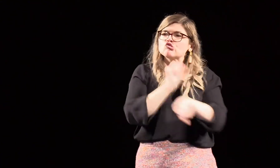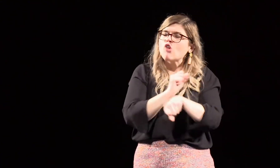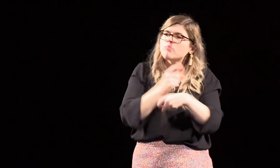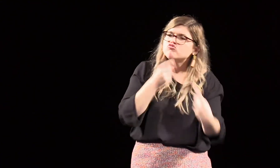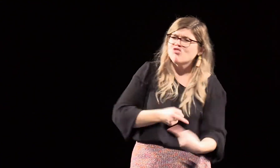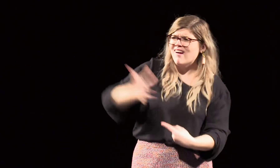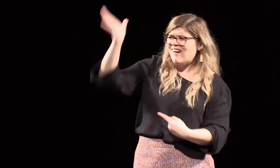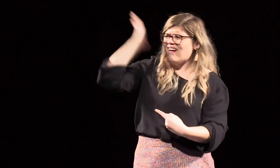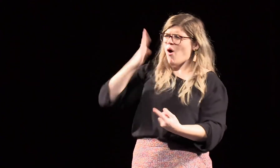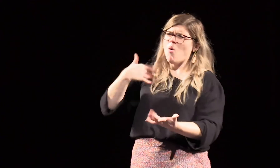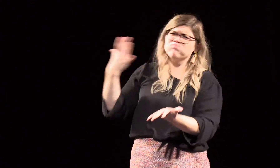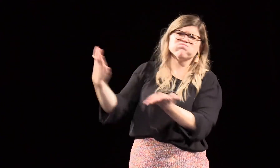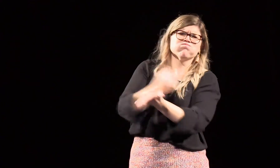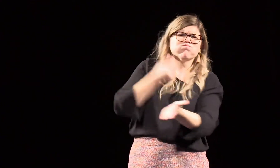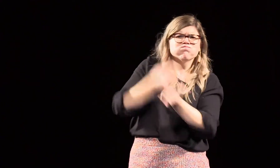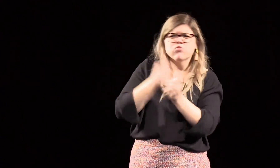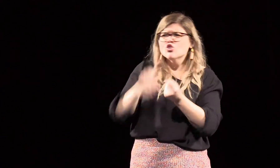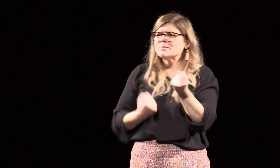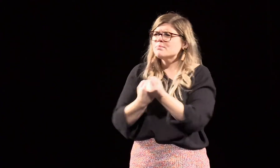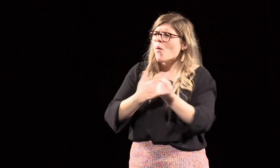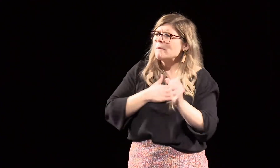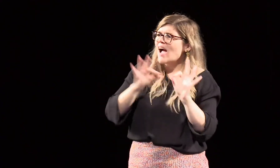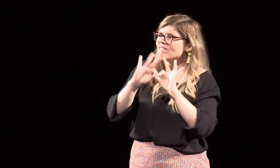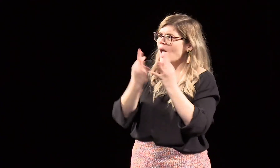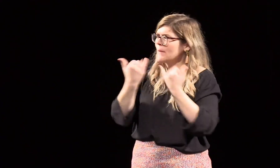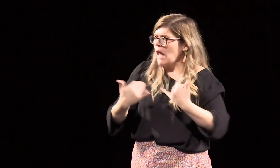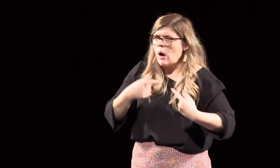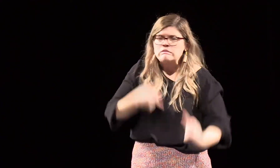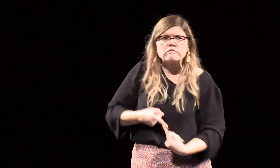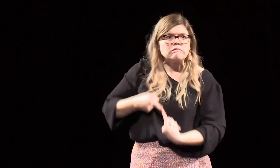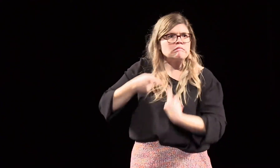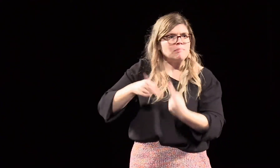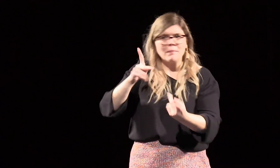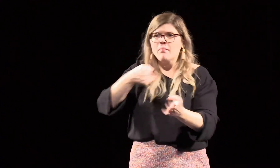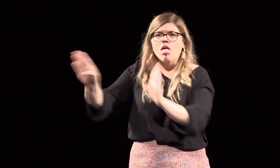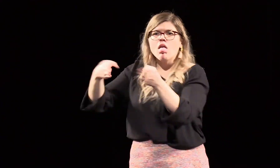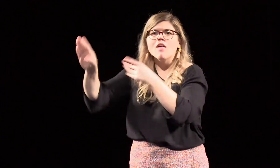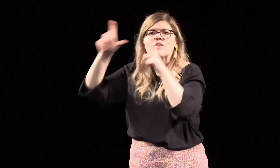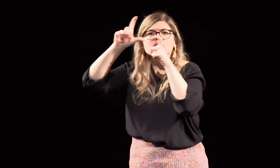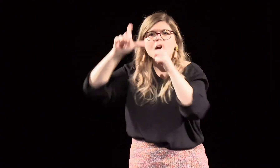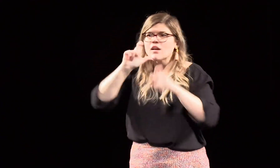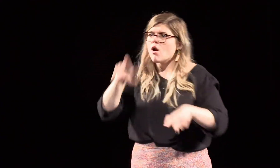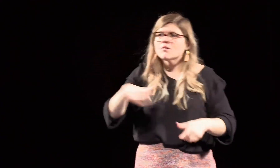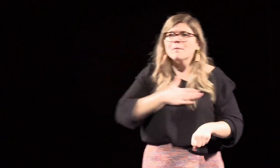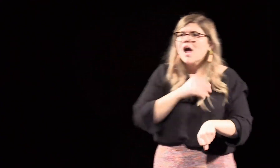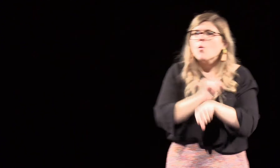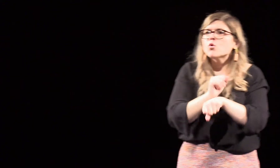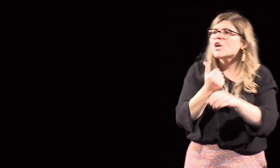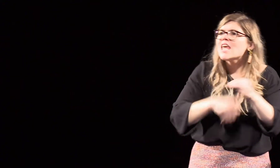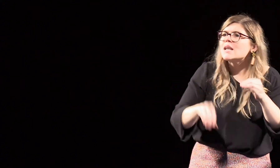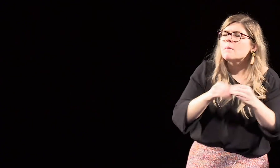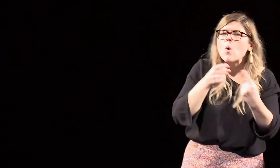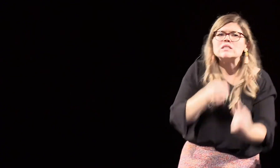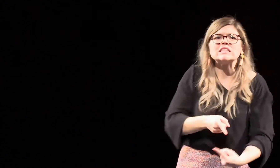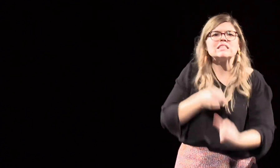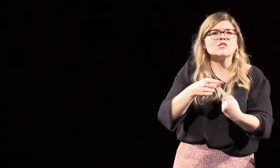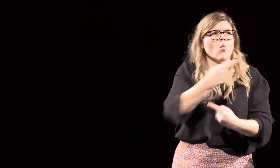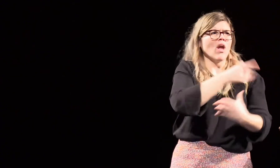his concerns and his struggles. And he explains, "You know, I can't support my family because of the photography business."